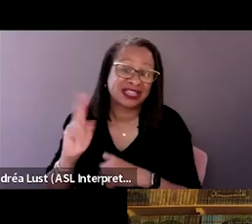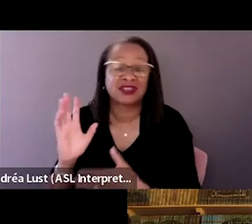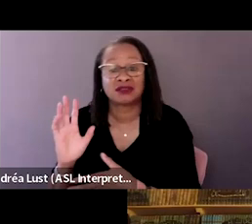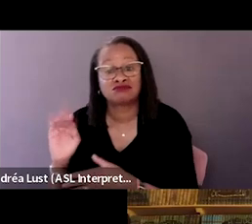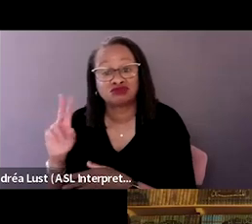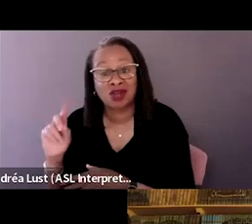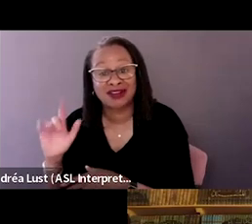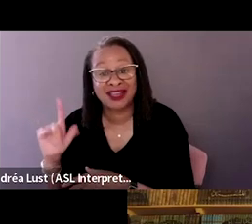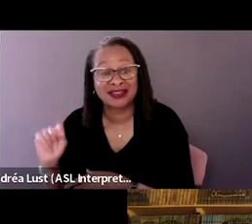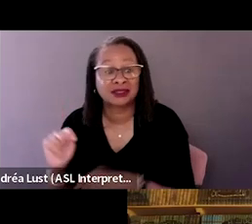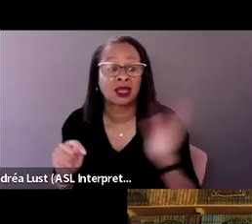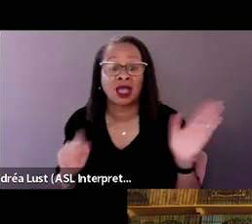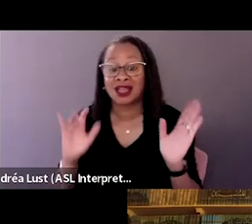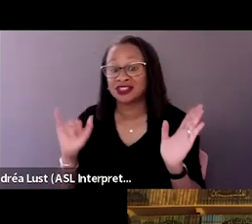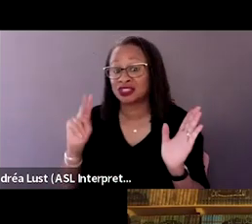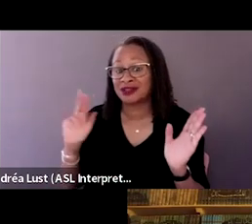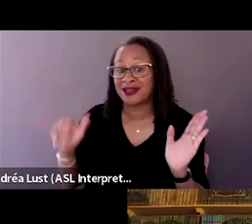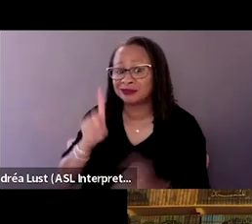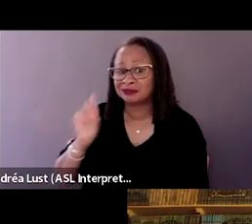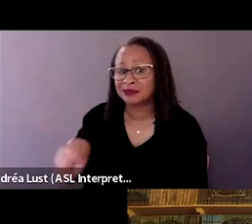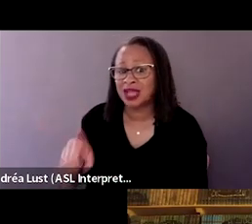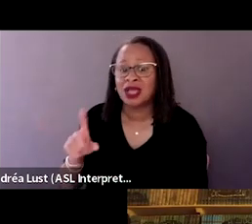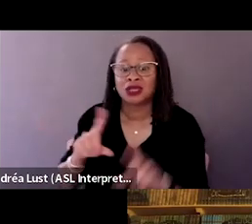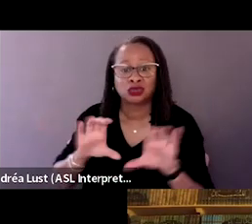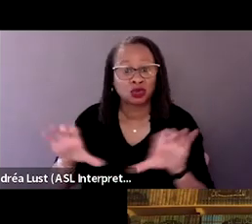Do these documentaries differ in the style, the narration?